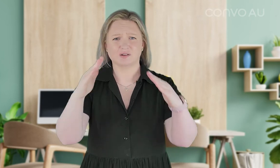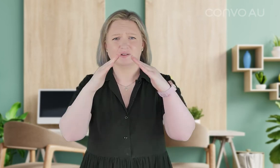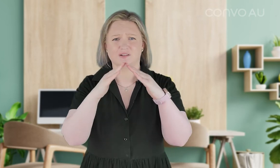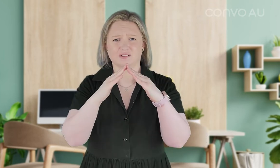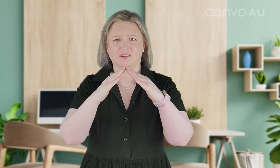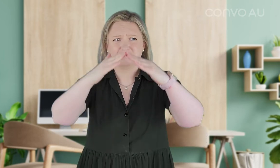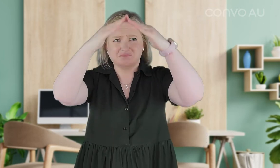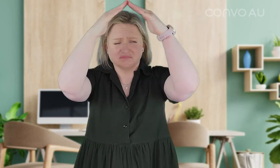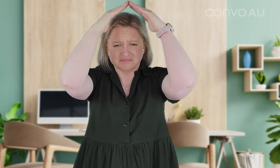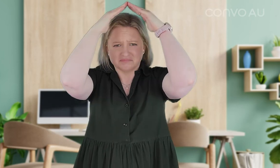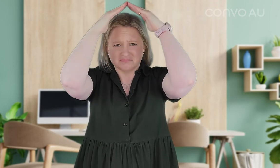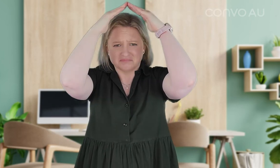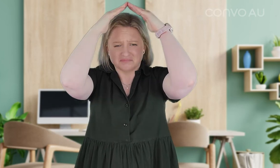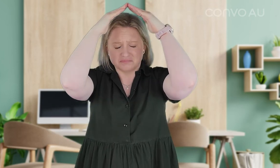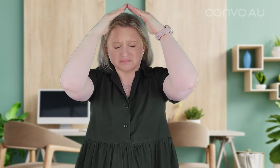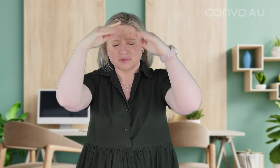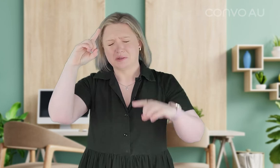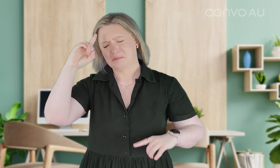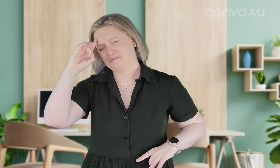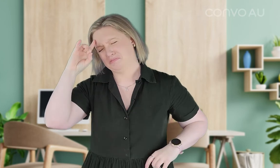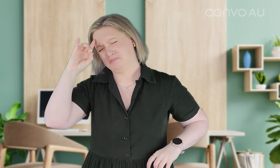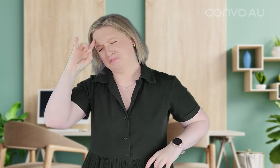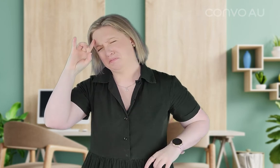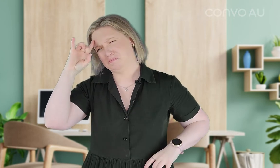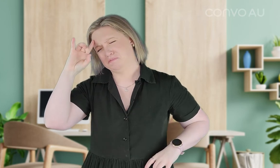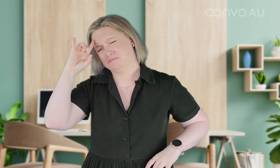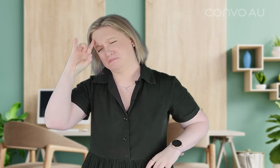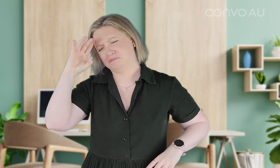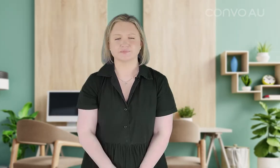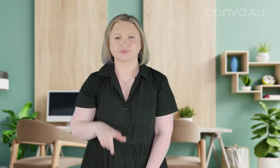I was bored at home